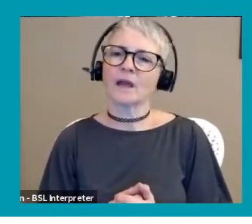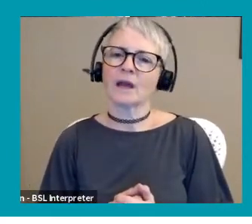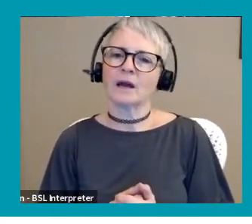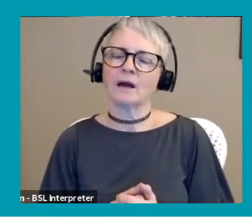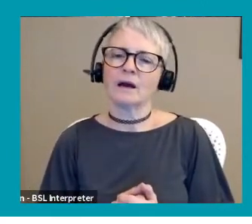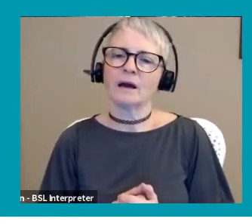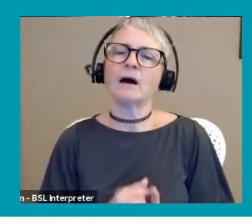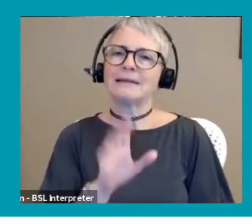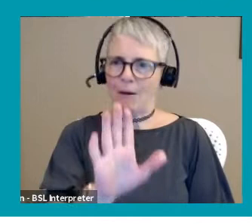There is three types of values.